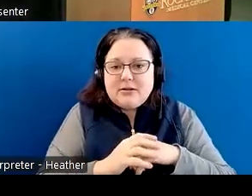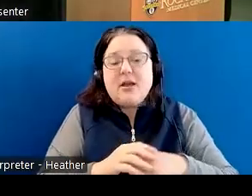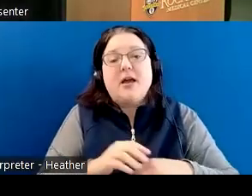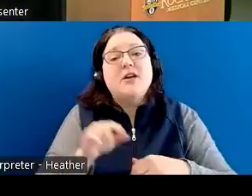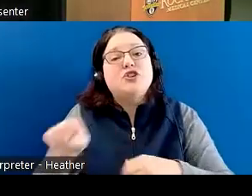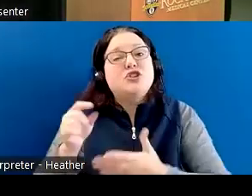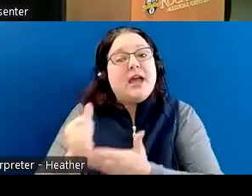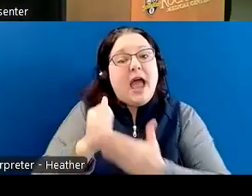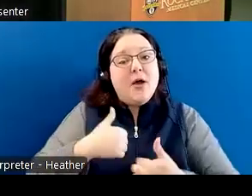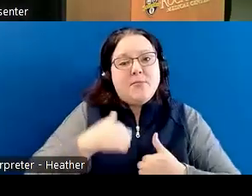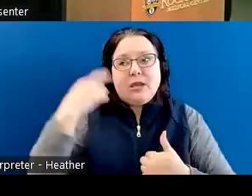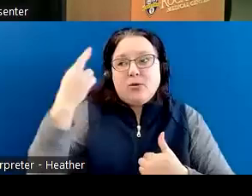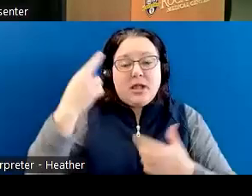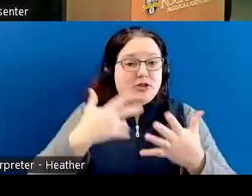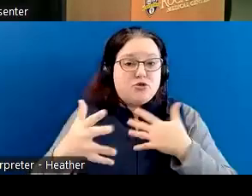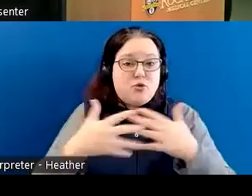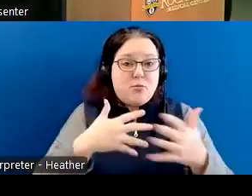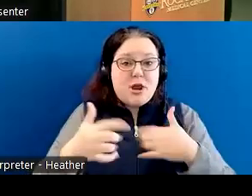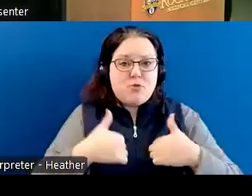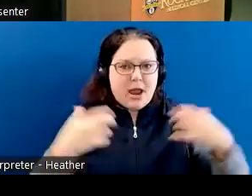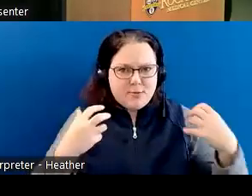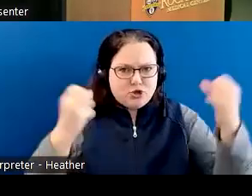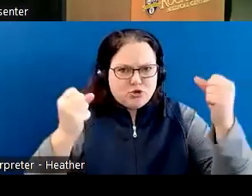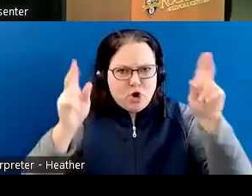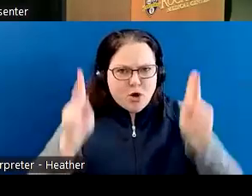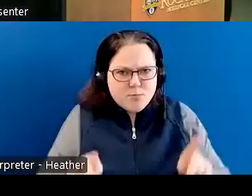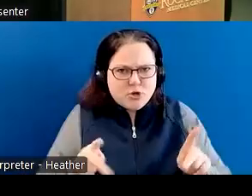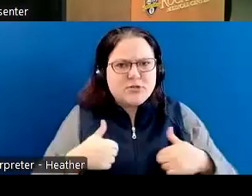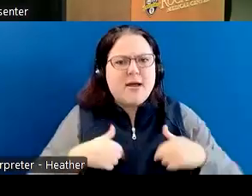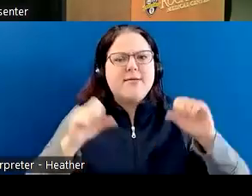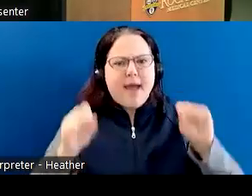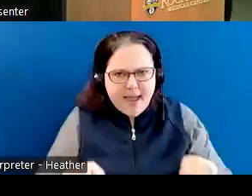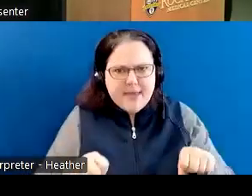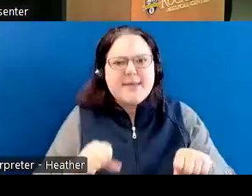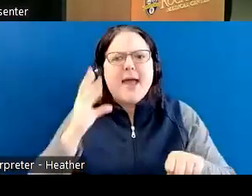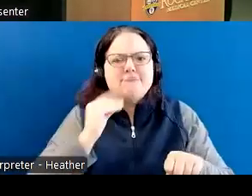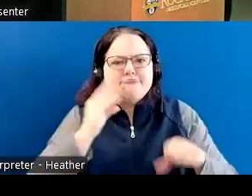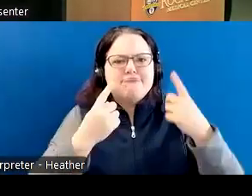that no matter what, I'm a strong individual that can get through anything to reach my goals.